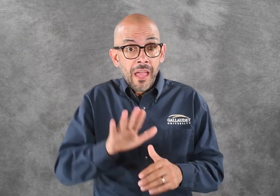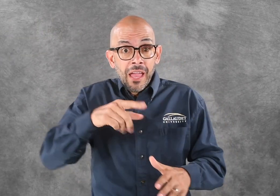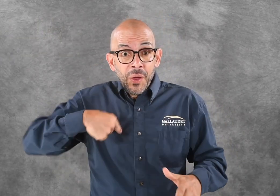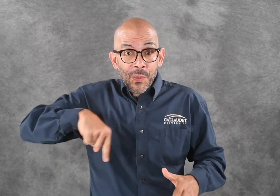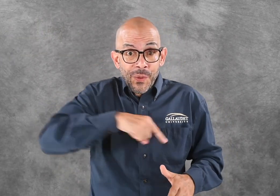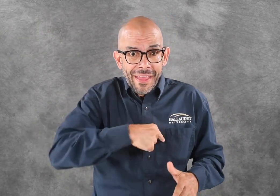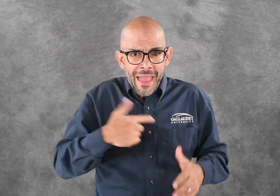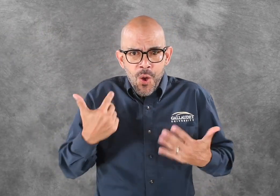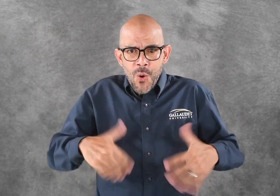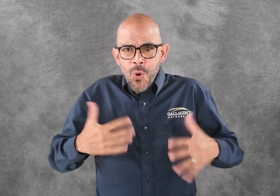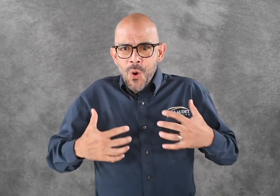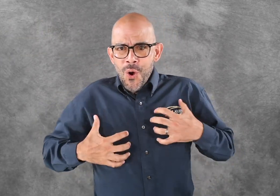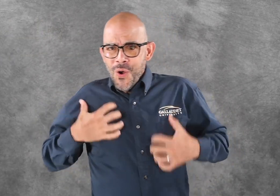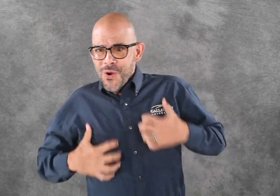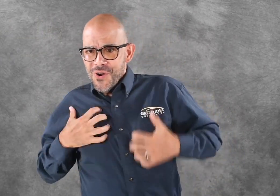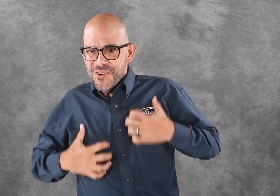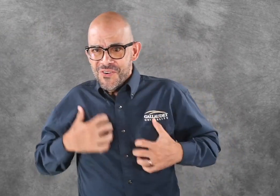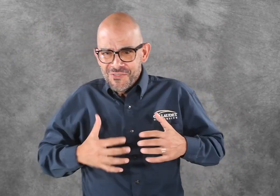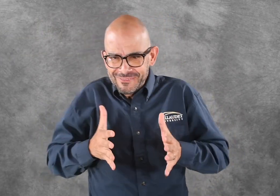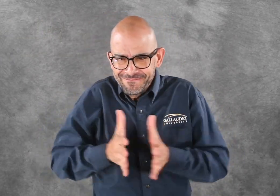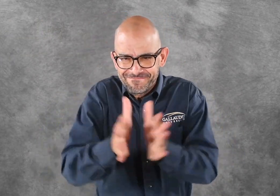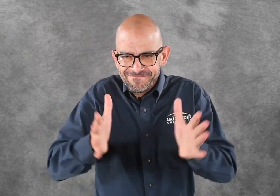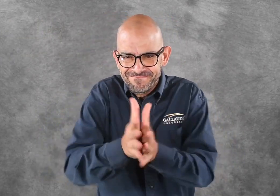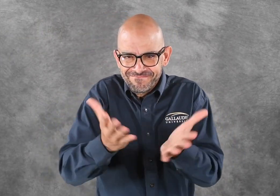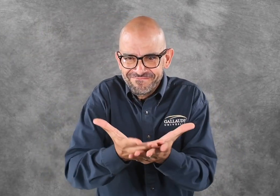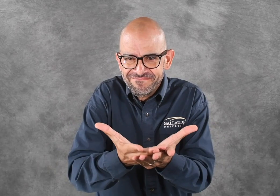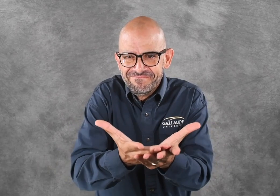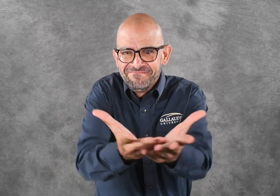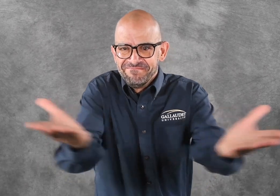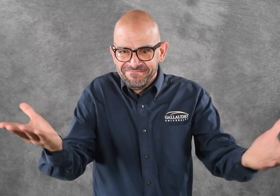We are pleased to announce...